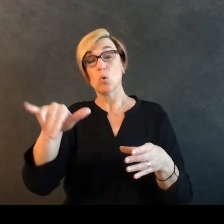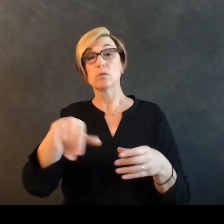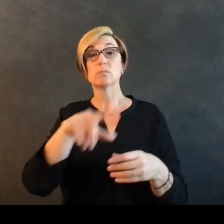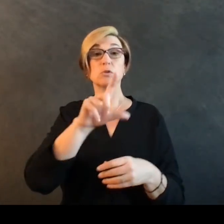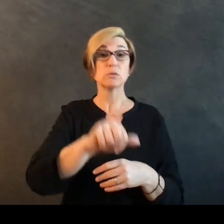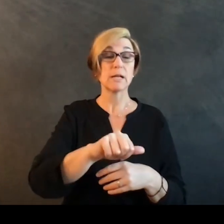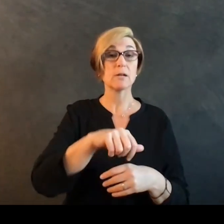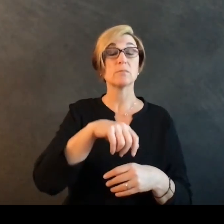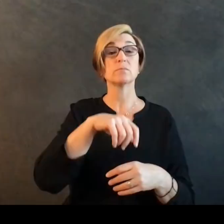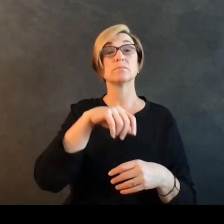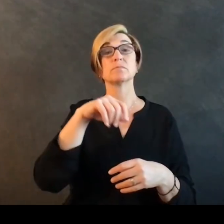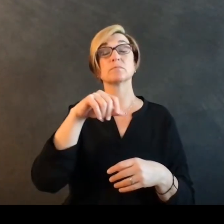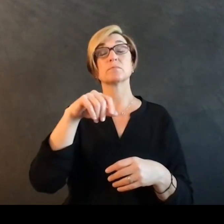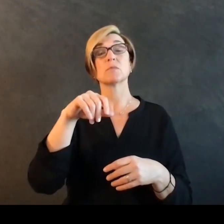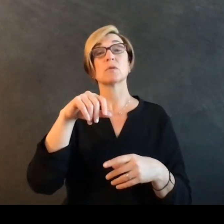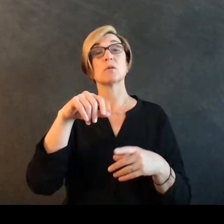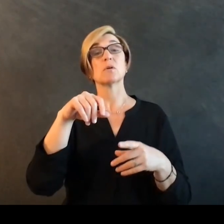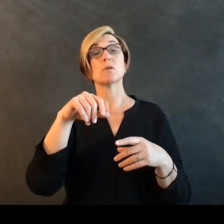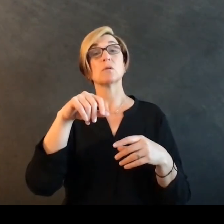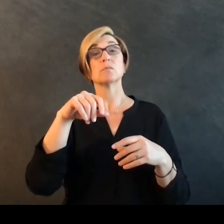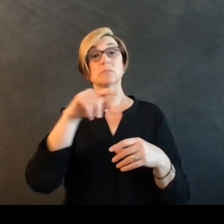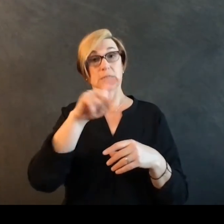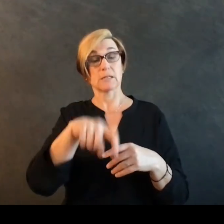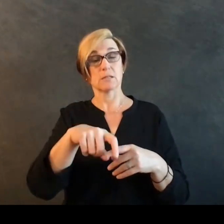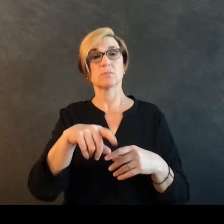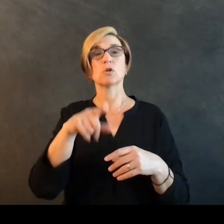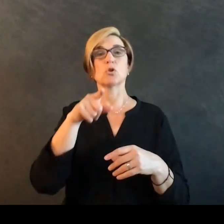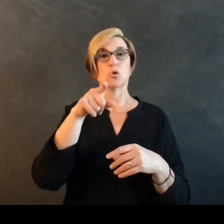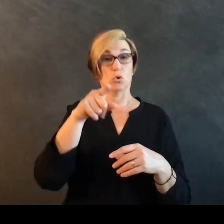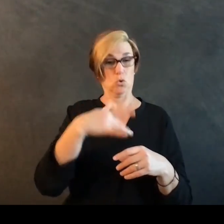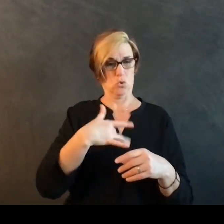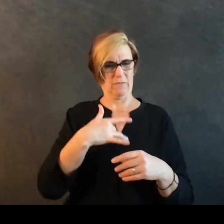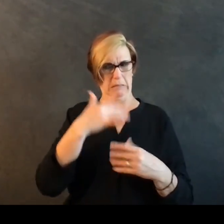healthcare provider we anticipate in the New York area that your local health